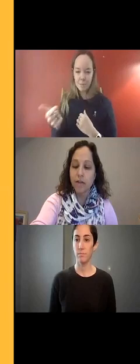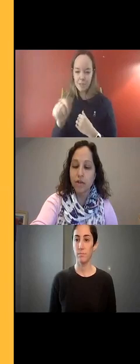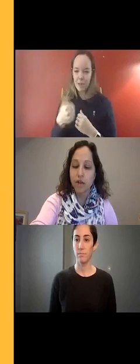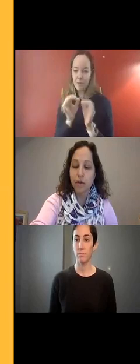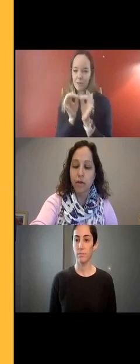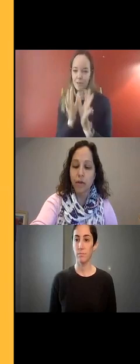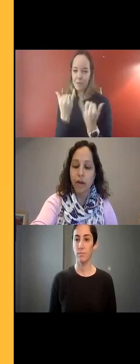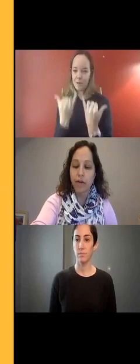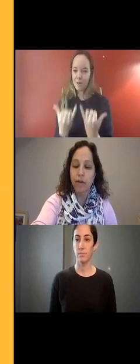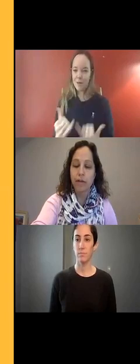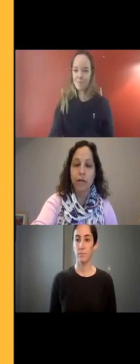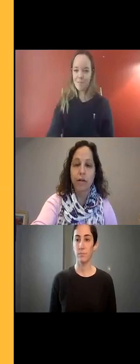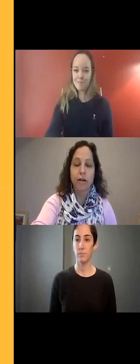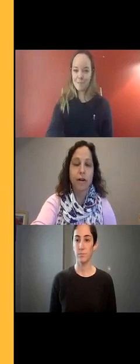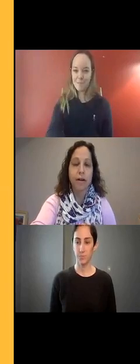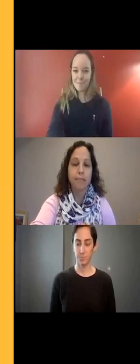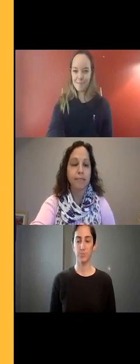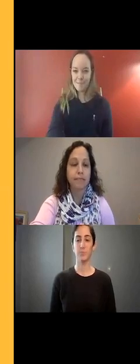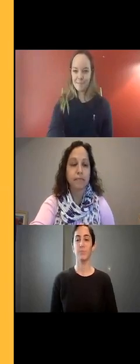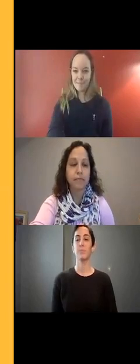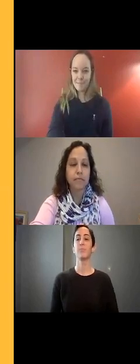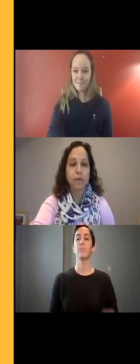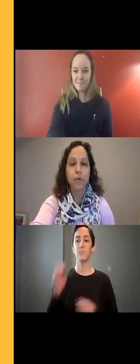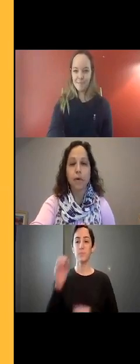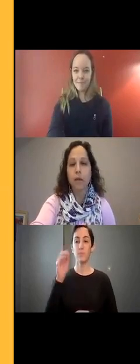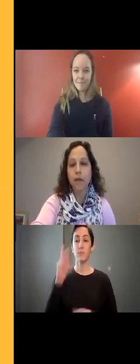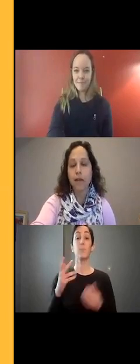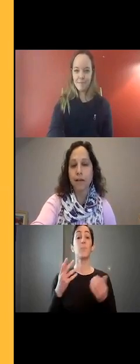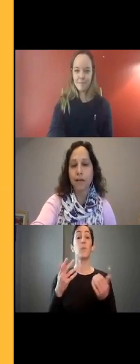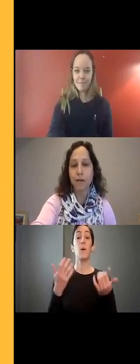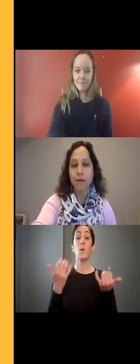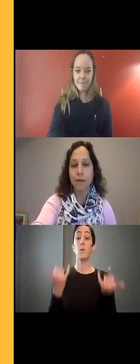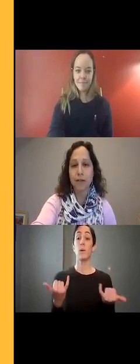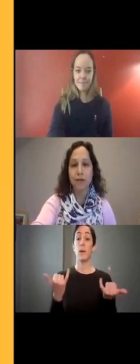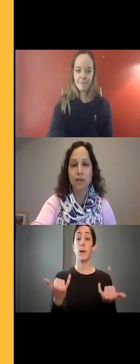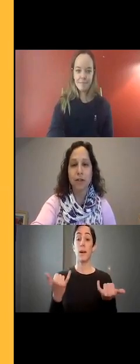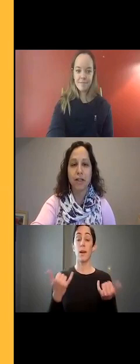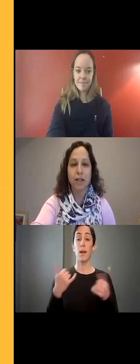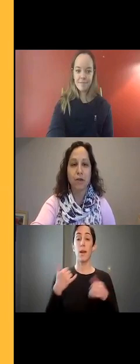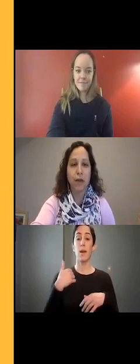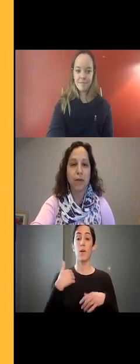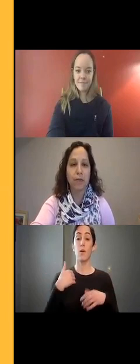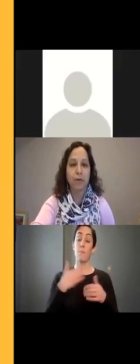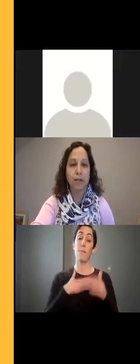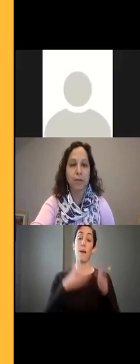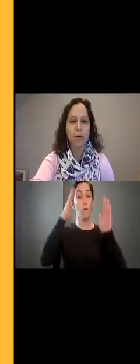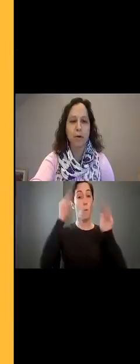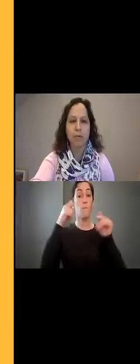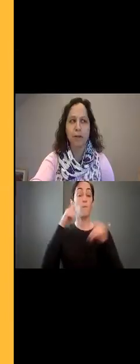share with you things that look one way presentation of a few slides not to like they do on television and then you share with you things that look one way get them and bring them home and you're like they do on television and then you